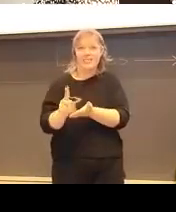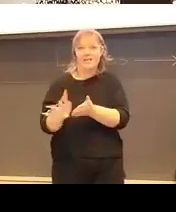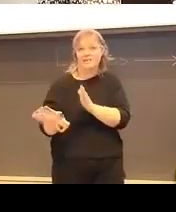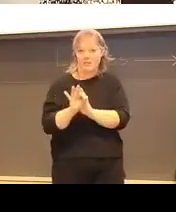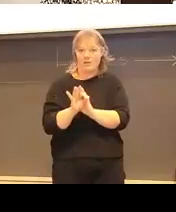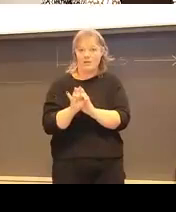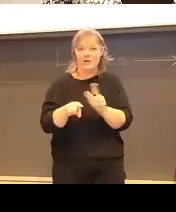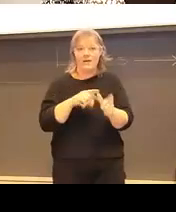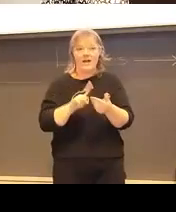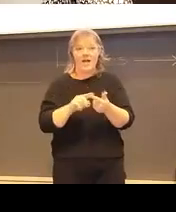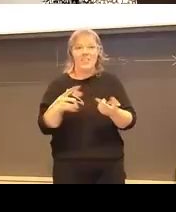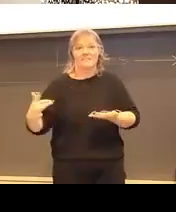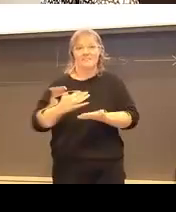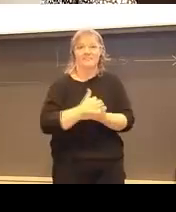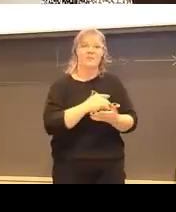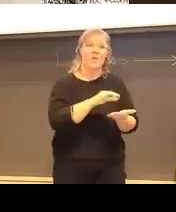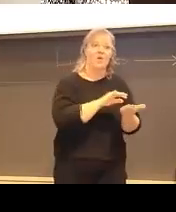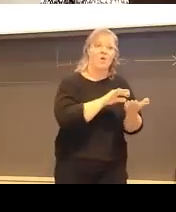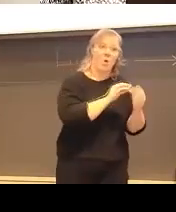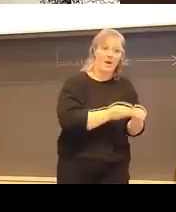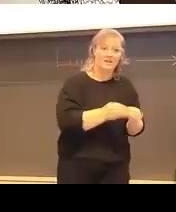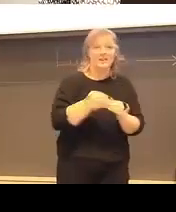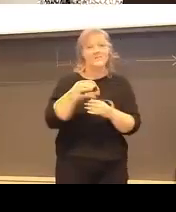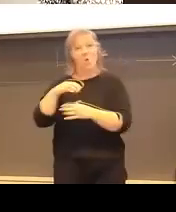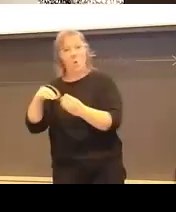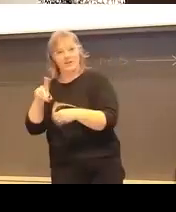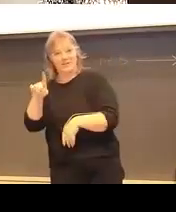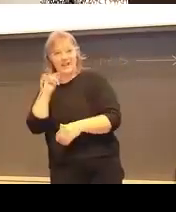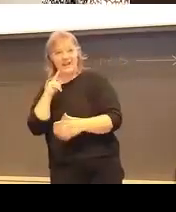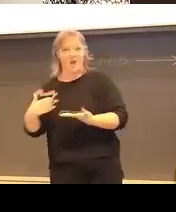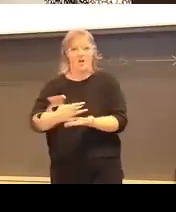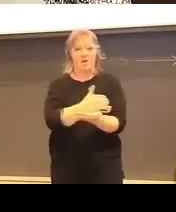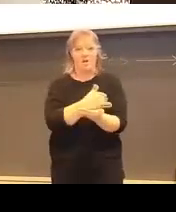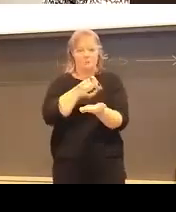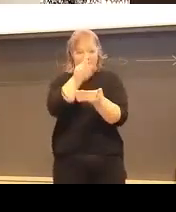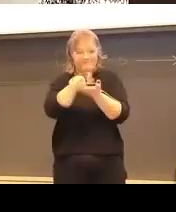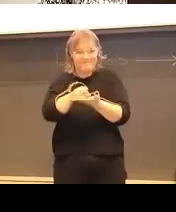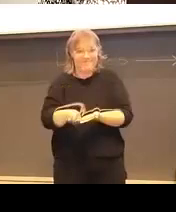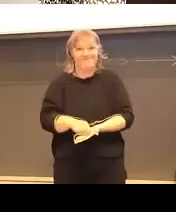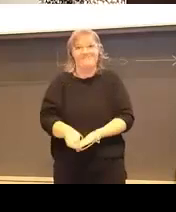the quantitative and qualitative data writing and sending an extensive detailed report that paints